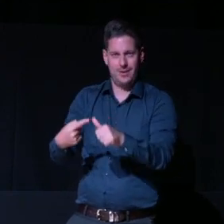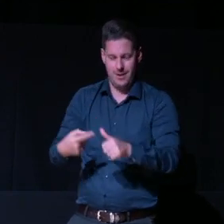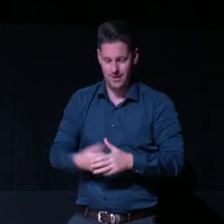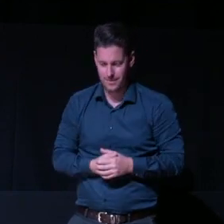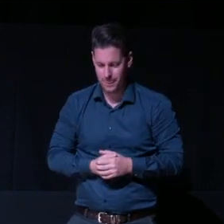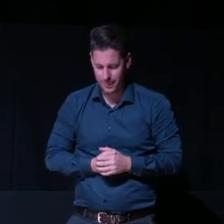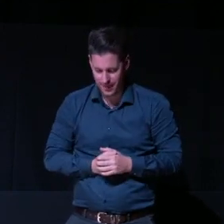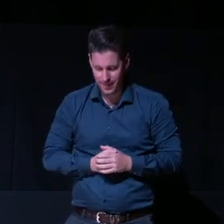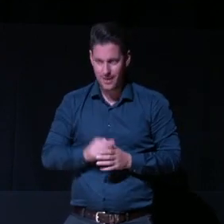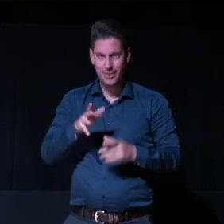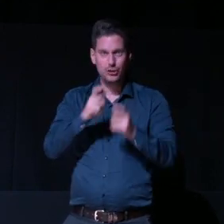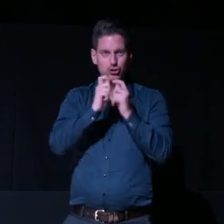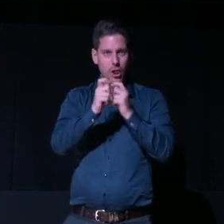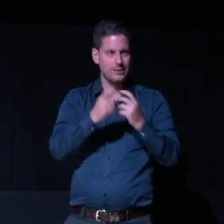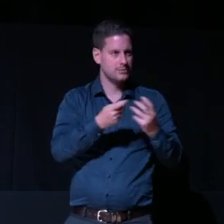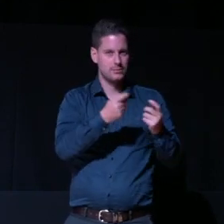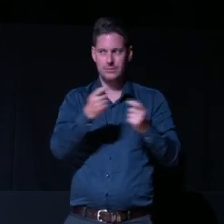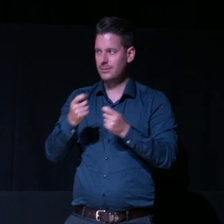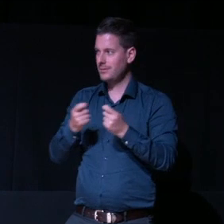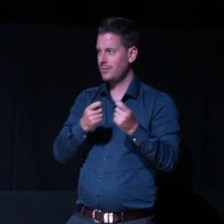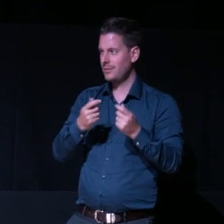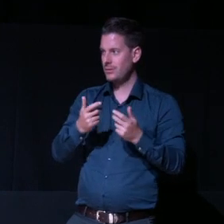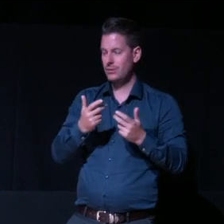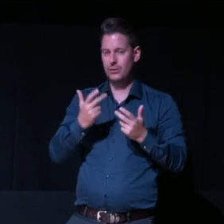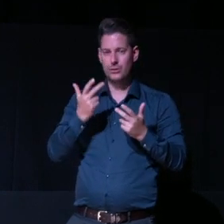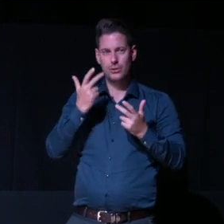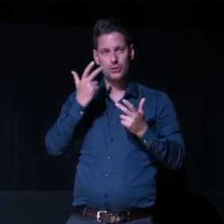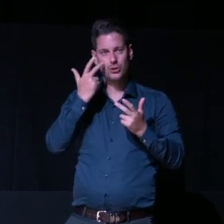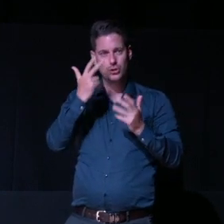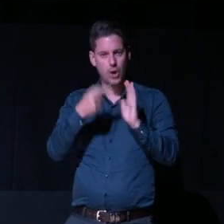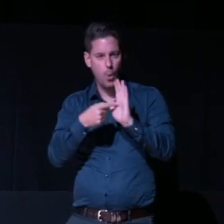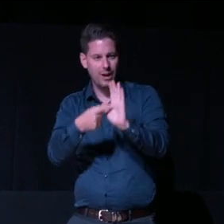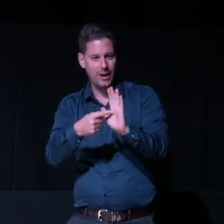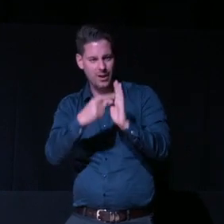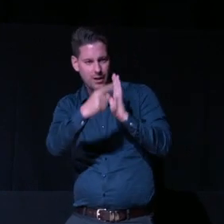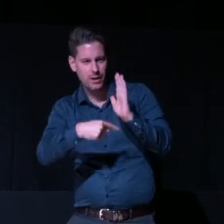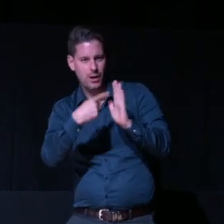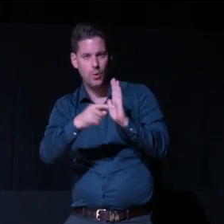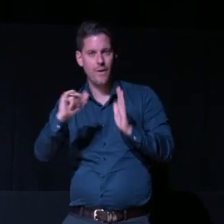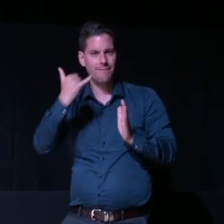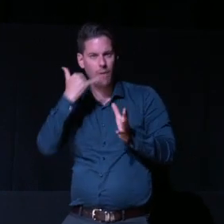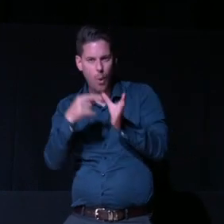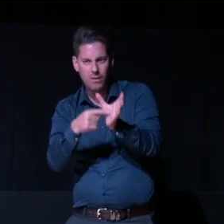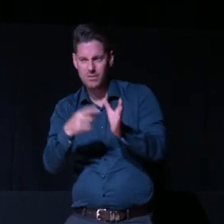poor journalist is walking around a car park showing people this work on her mobile phone and no one's really upset